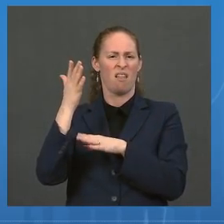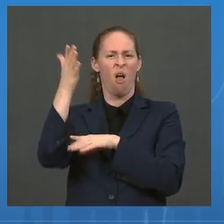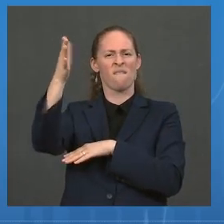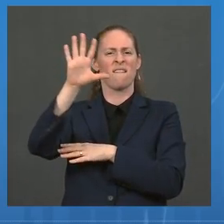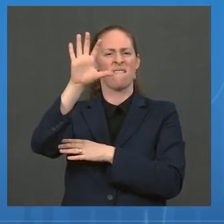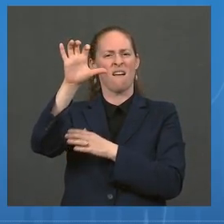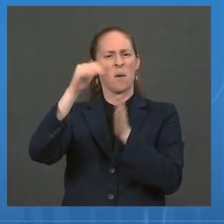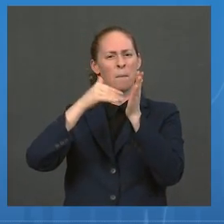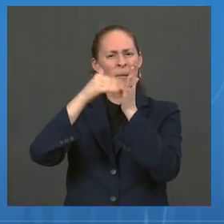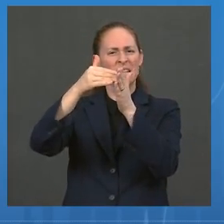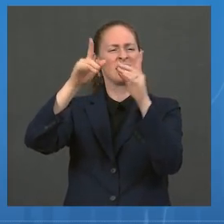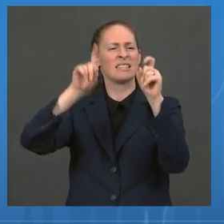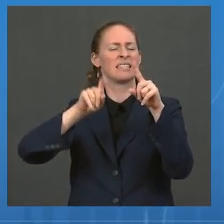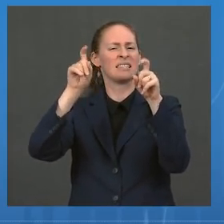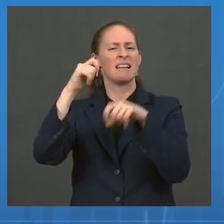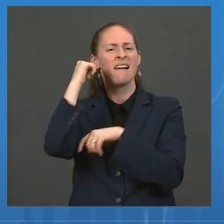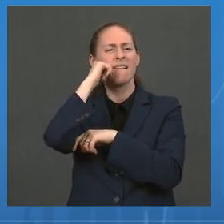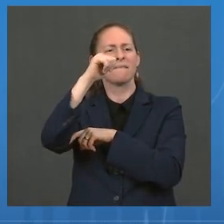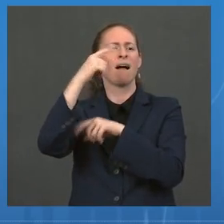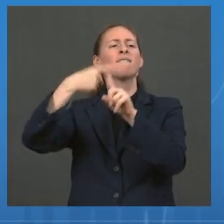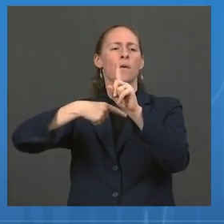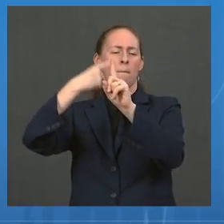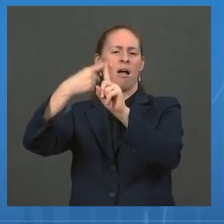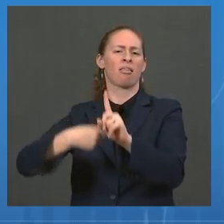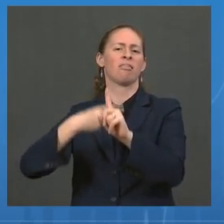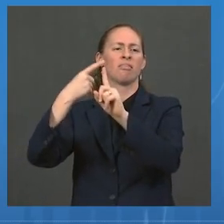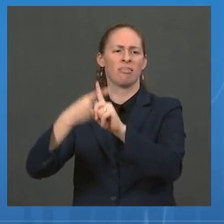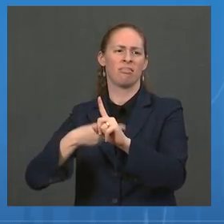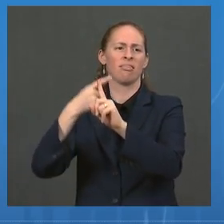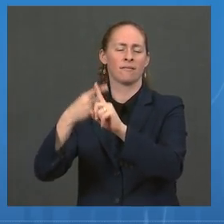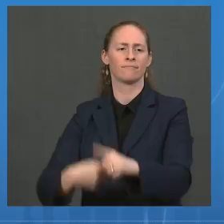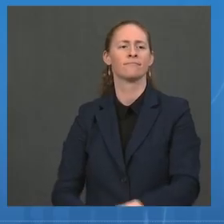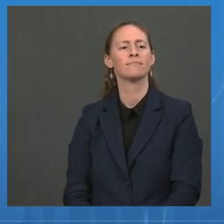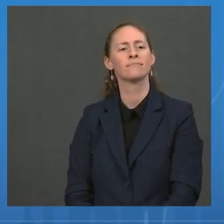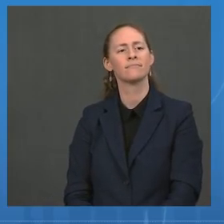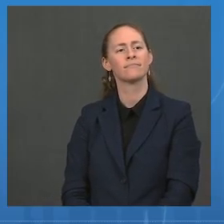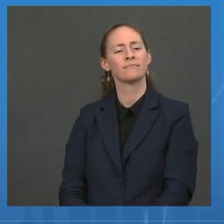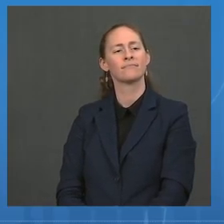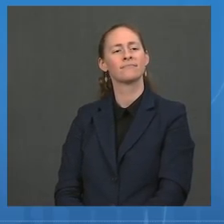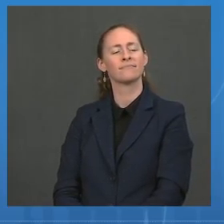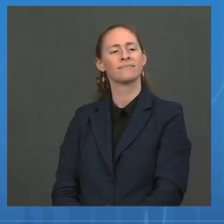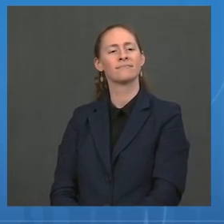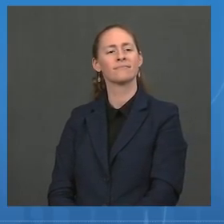about half of which are these, you know, popular, convenient, at-home tests. So, the bottom line is there has been